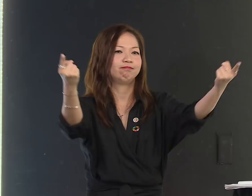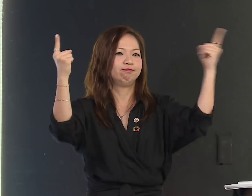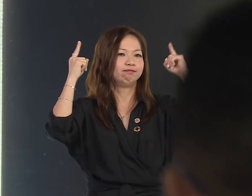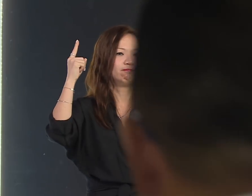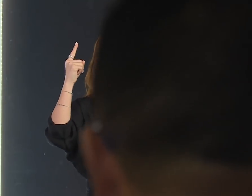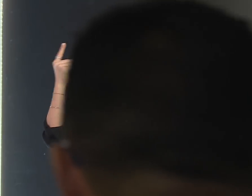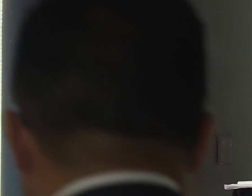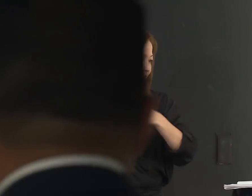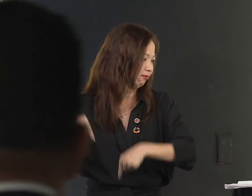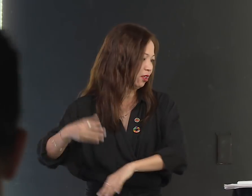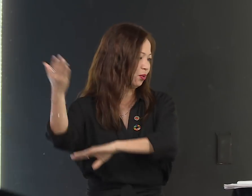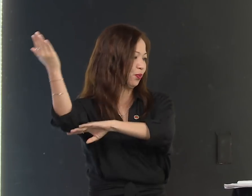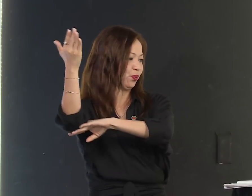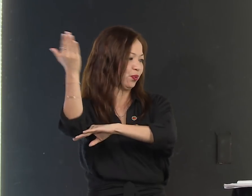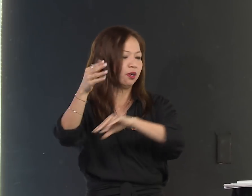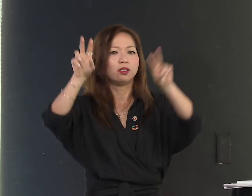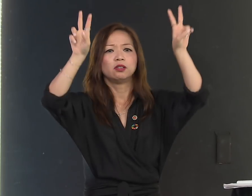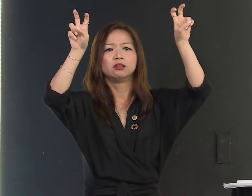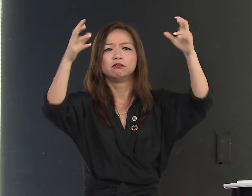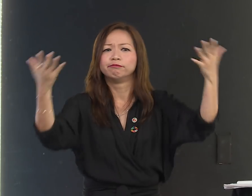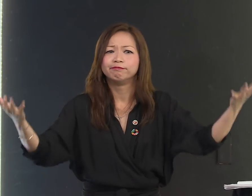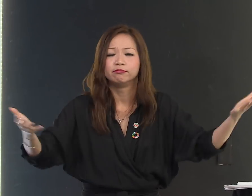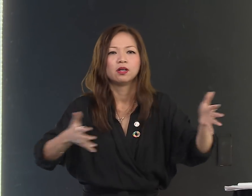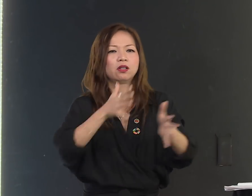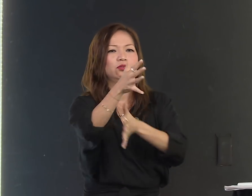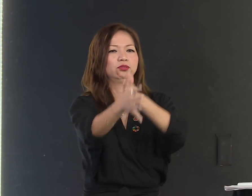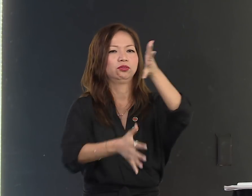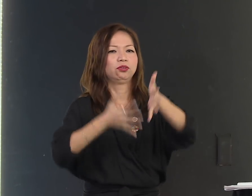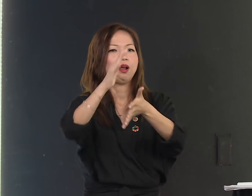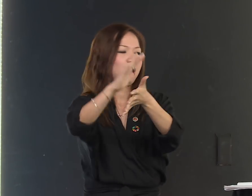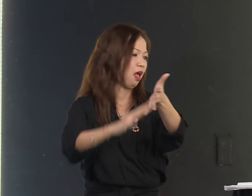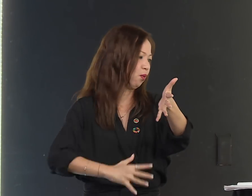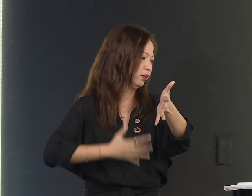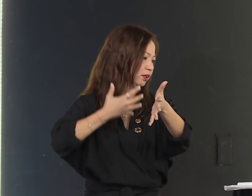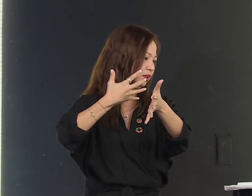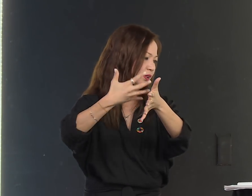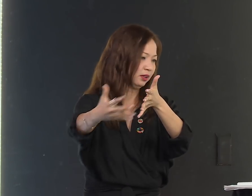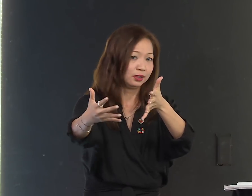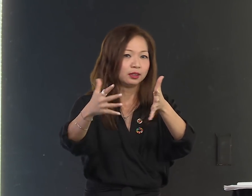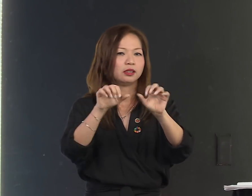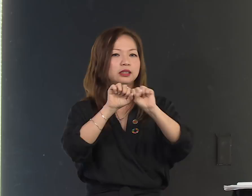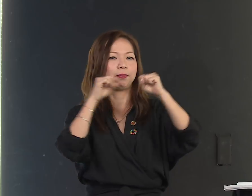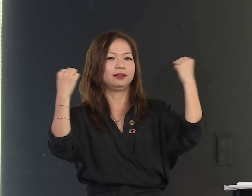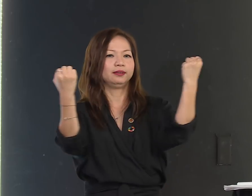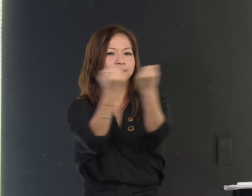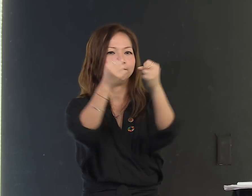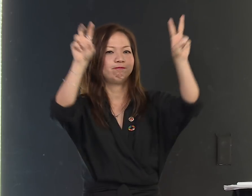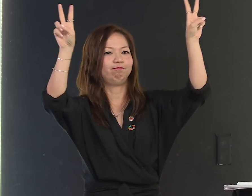different countries. And it was all from Asia. It was so beautiful to see.